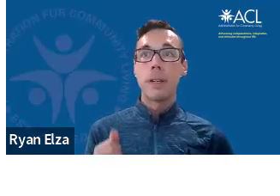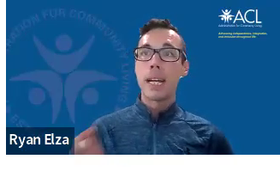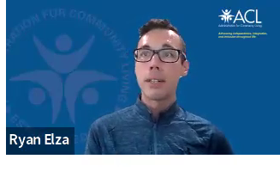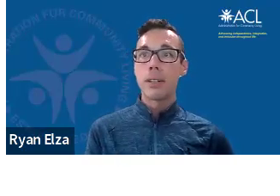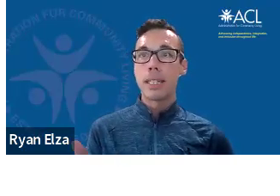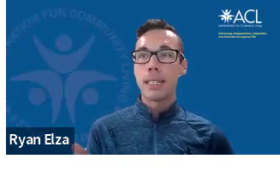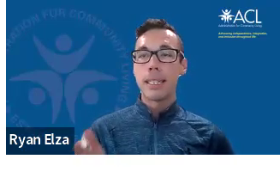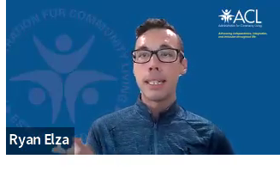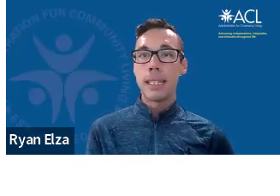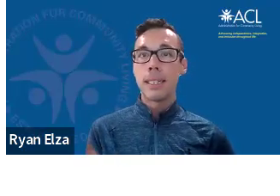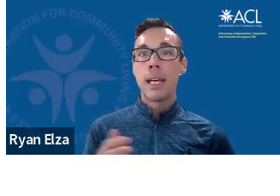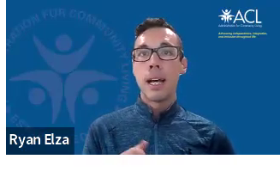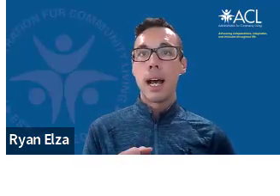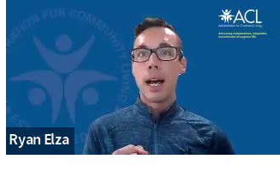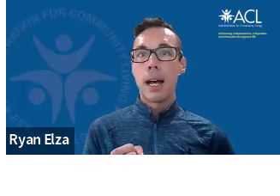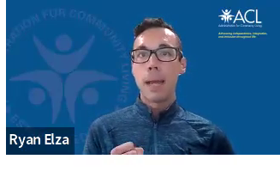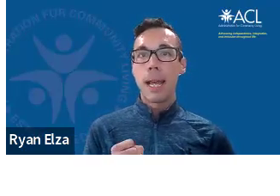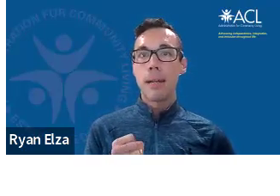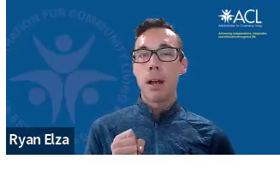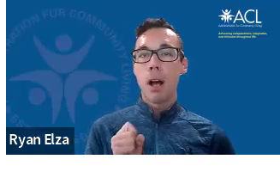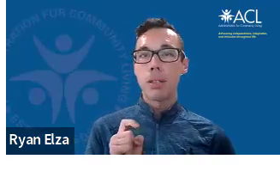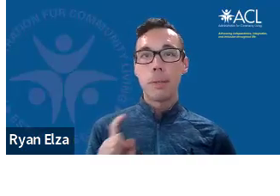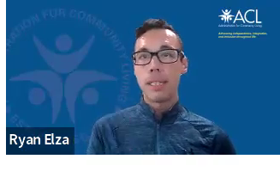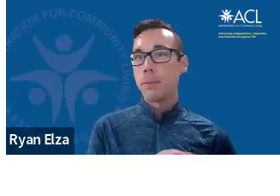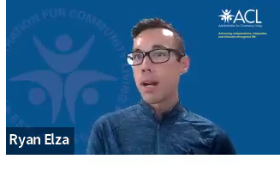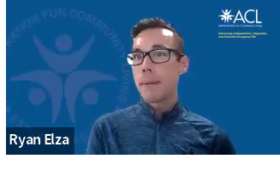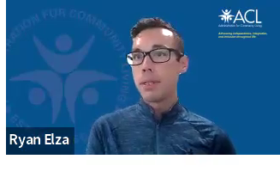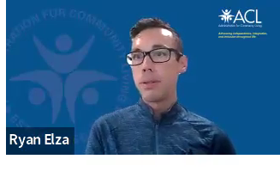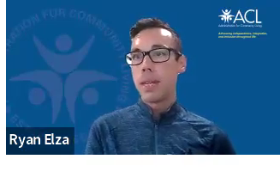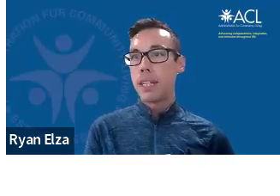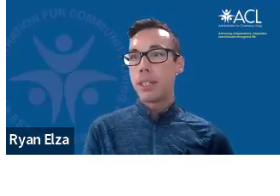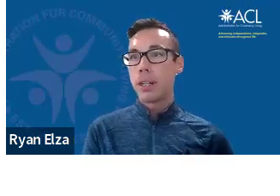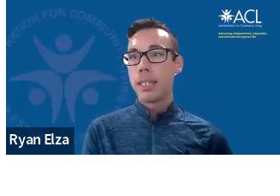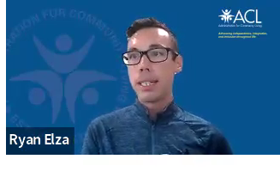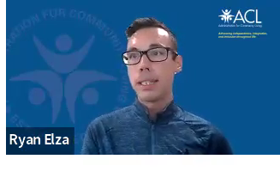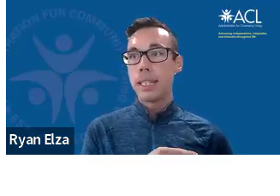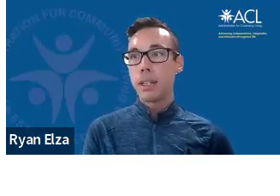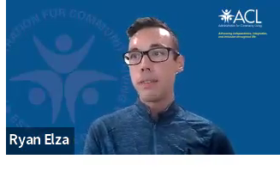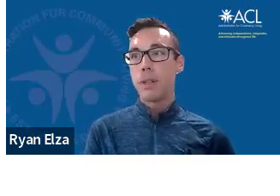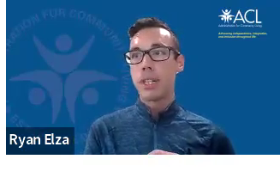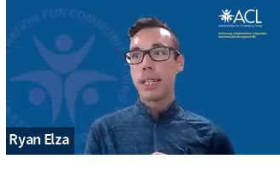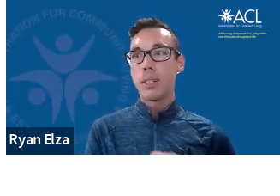know if you have technical assistance needs. And also, please subscribe to the HSRC listserv, which